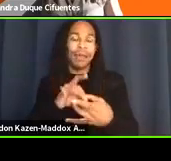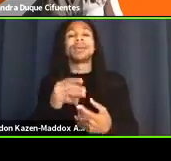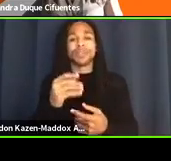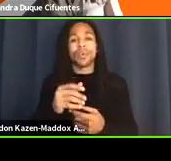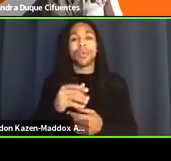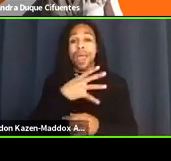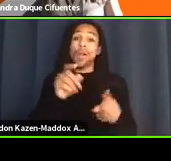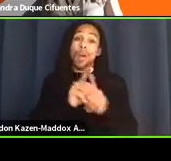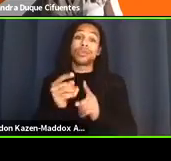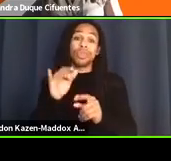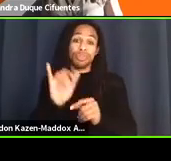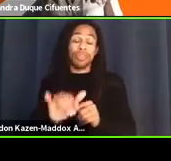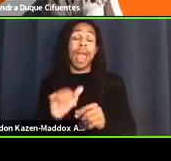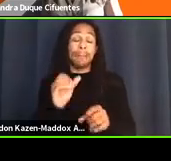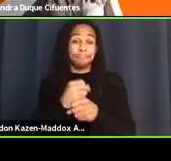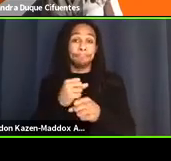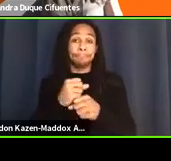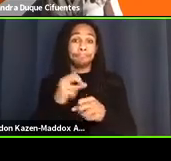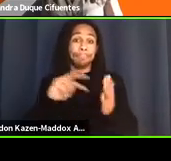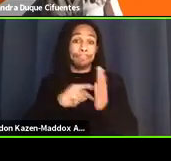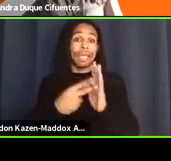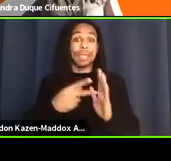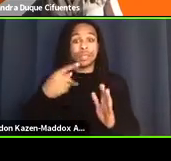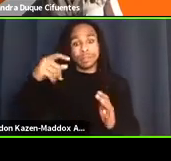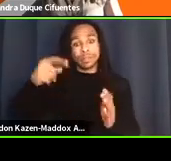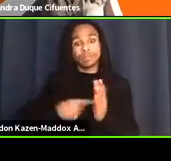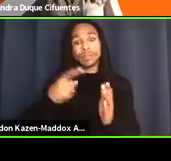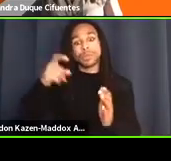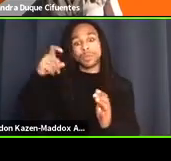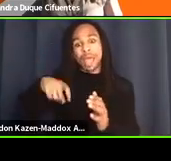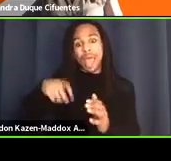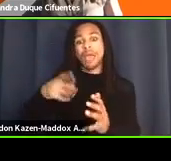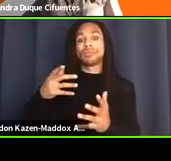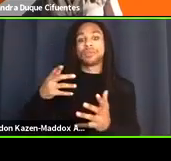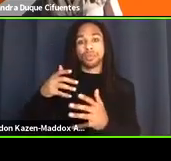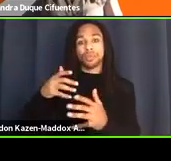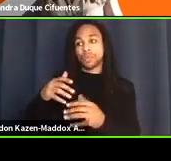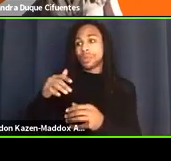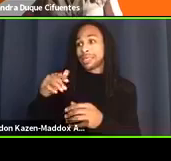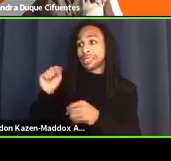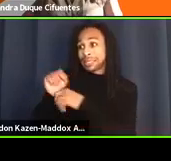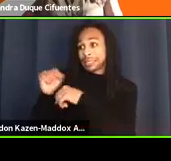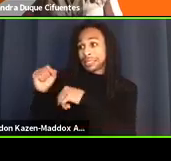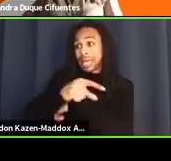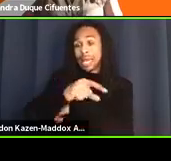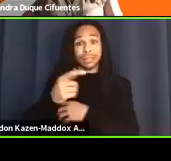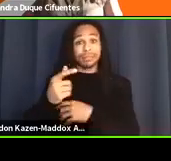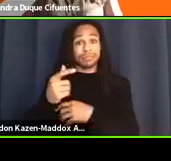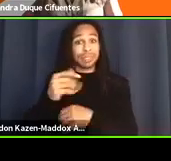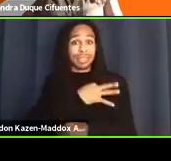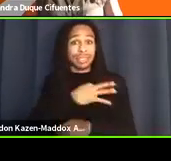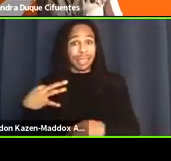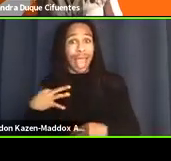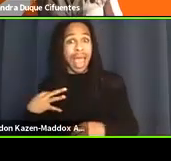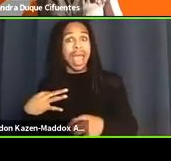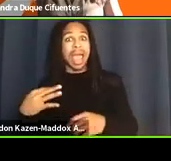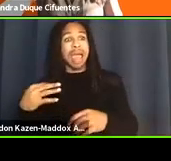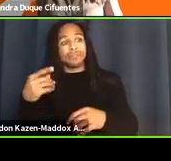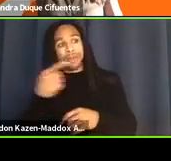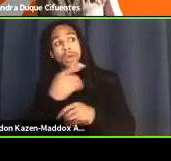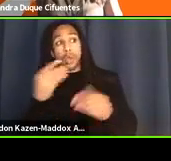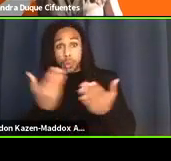recalibrating and then we tweak this and tweak that and think of this and think of that and